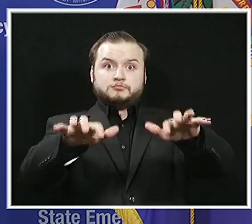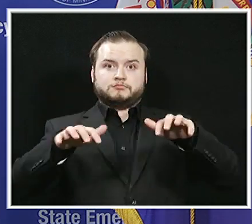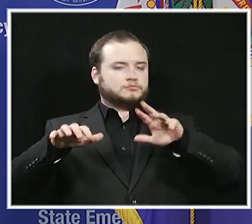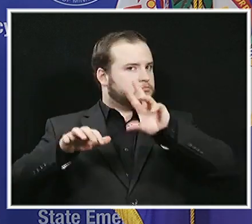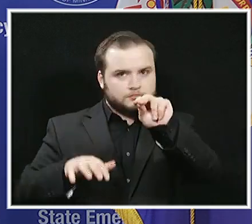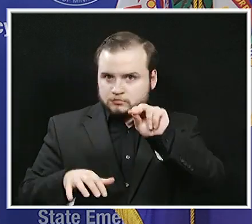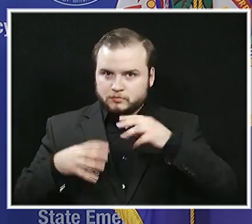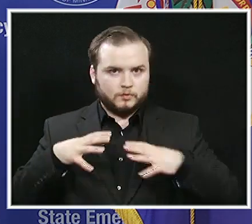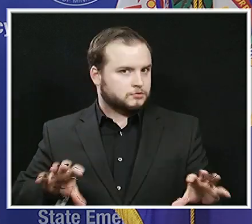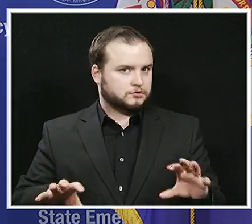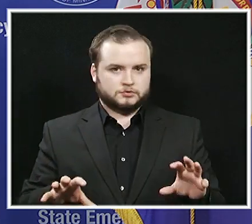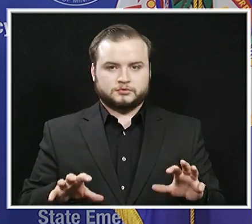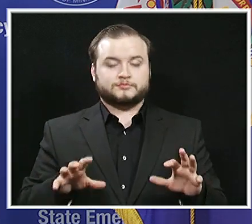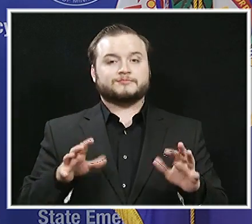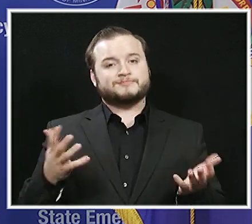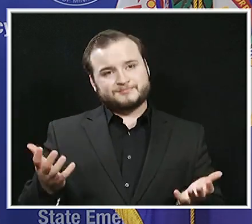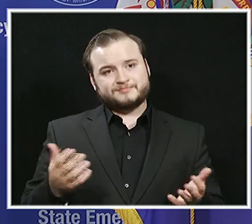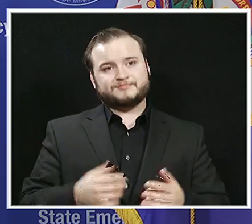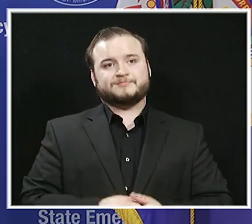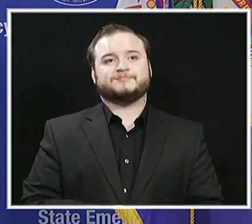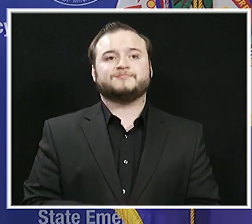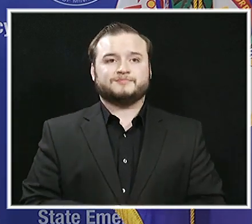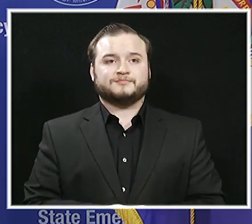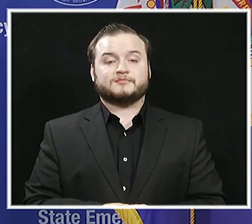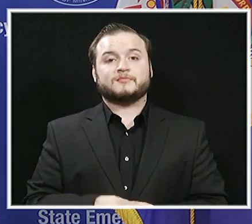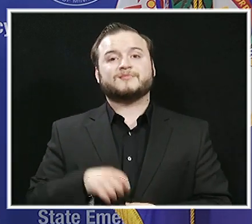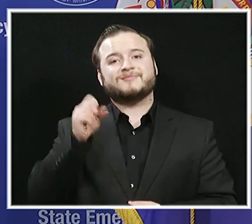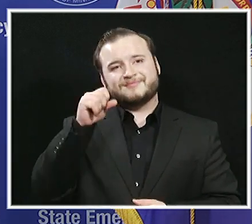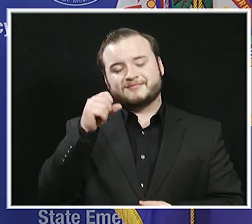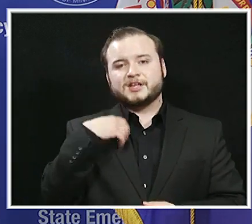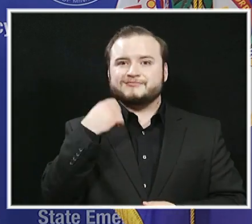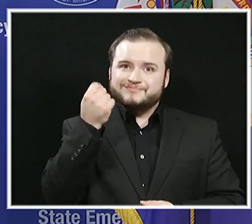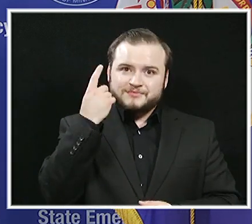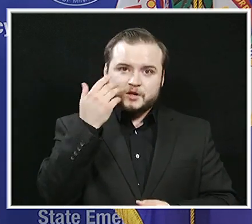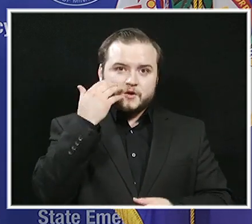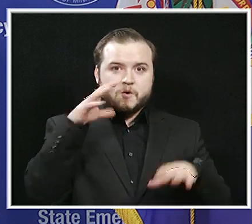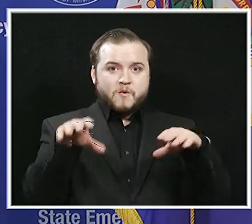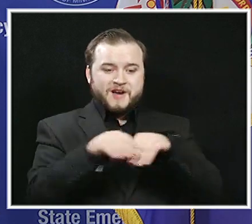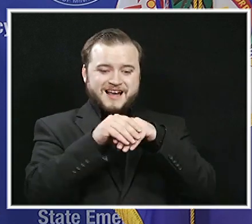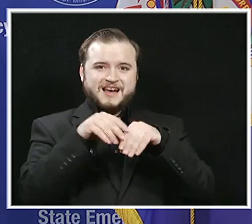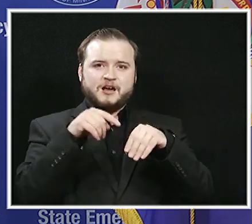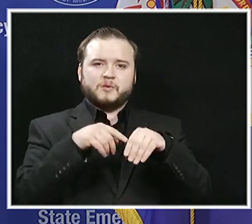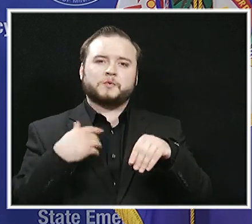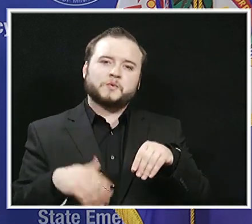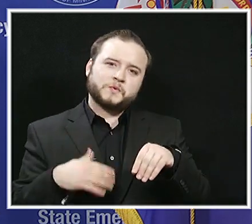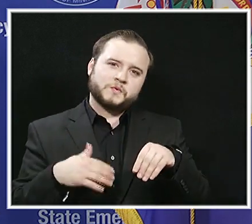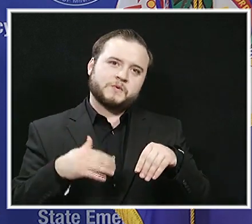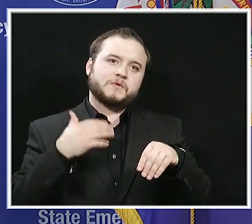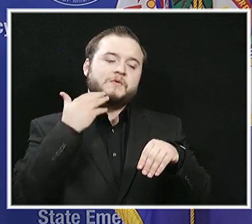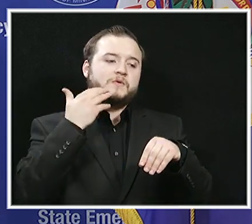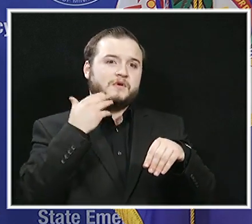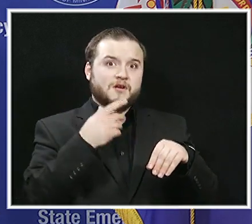Yeah, and well, the large gatherings of course of a part of what we don't want to have this. But I can tell you, and I want to validate several of